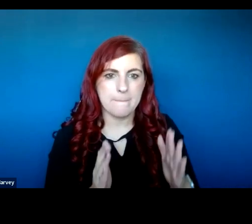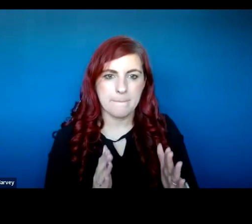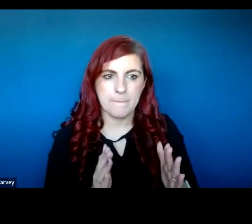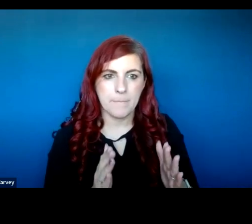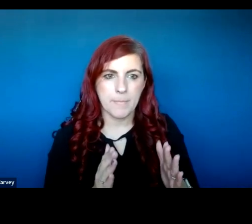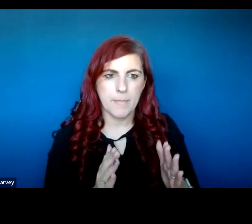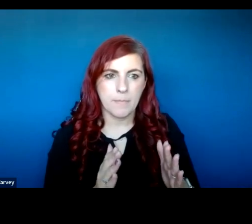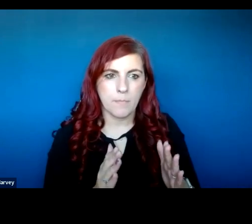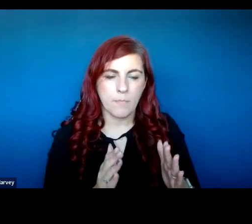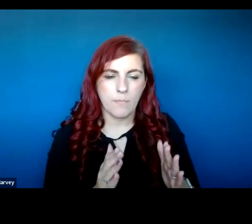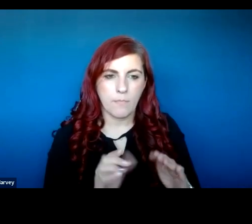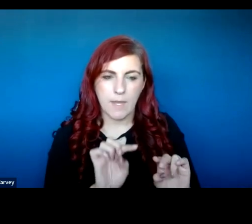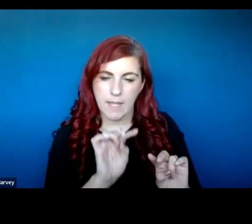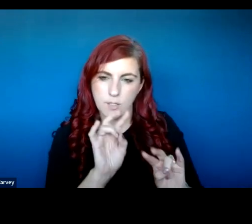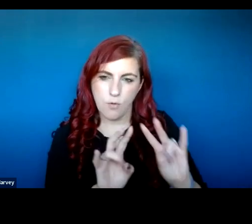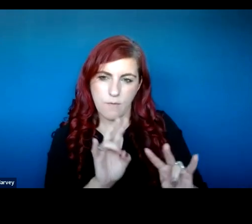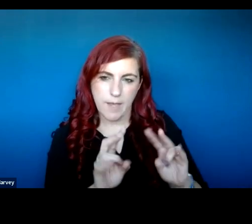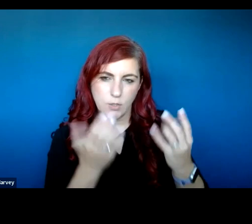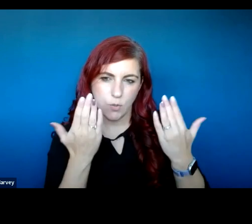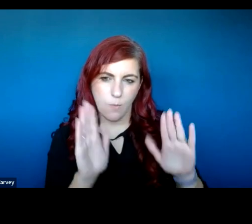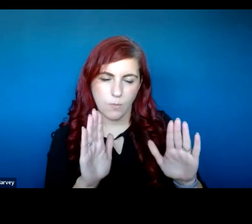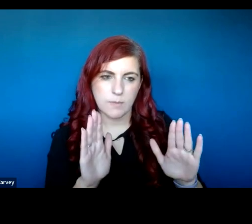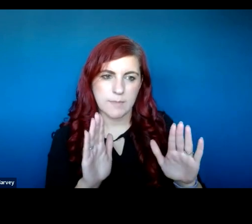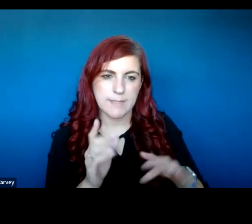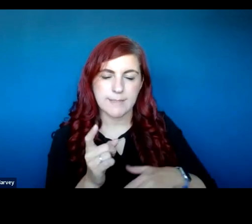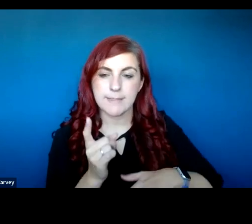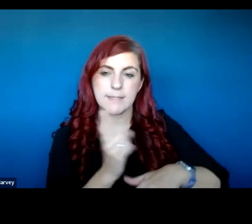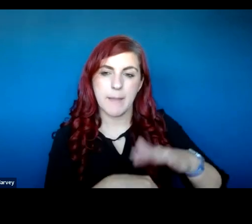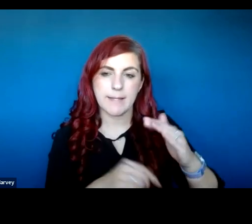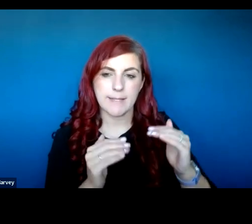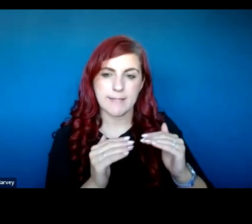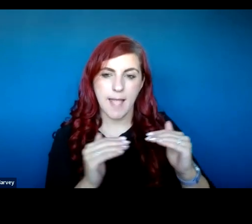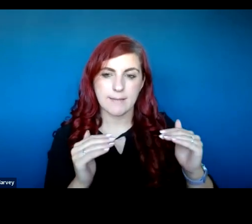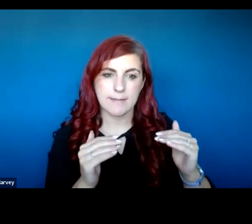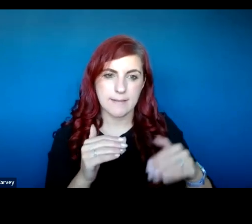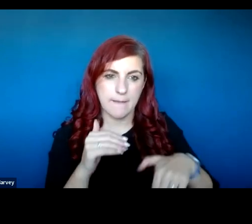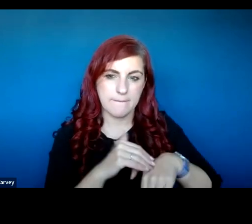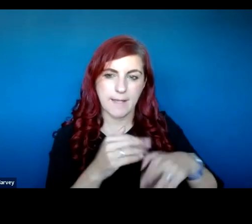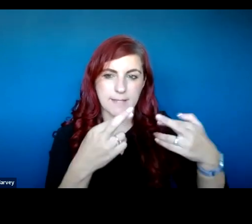The survey data consistently shows that disability status affects outcomes.